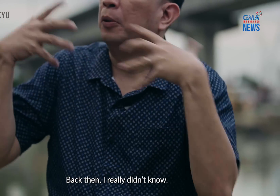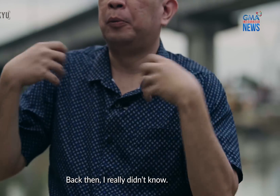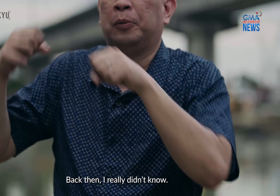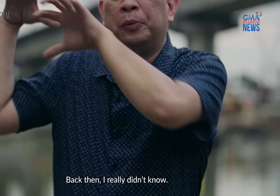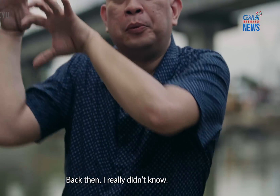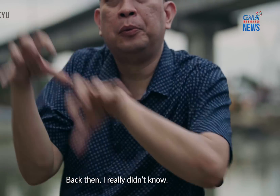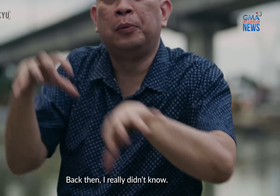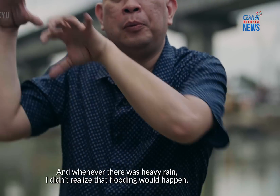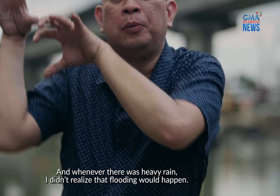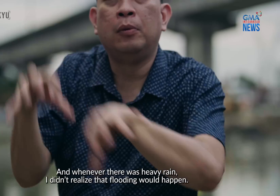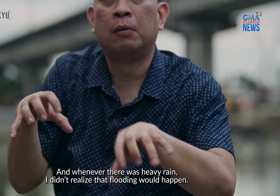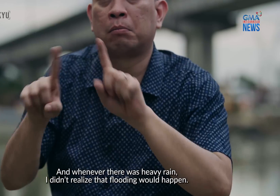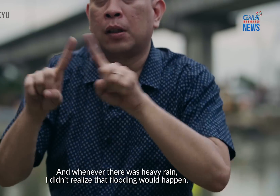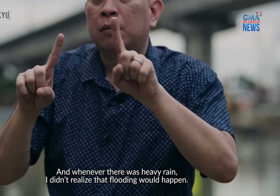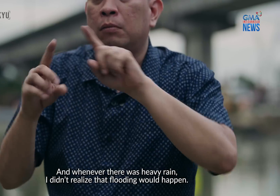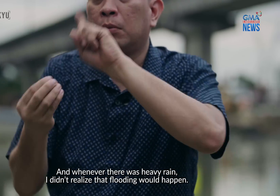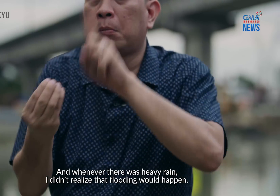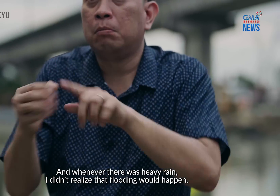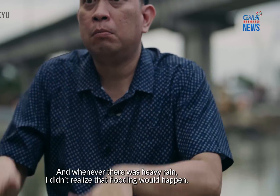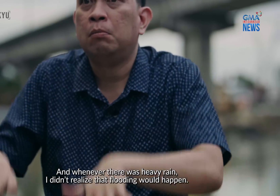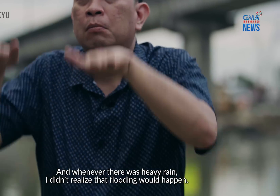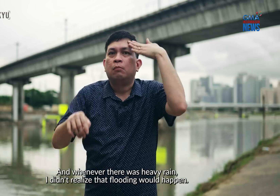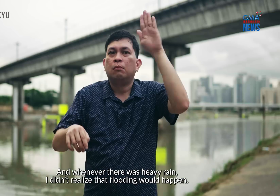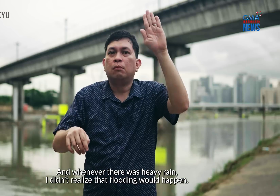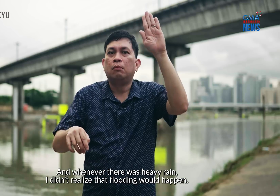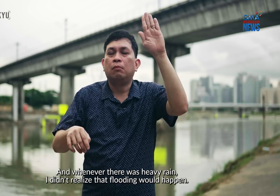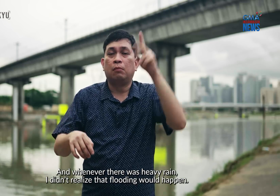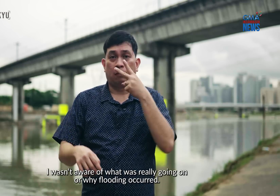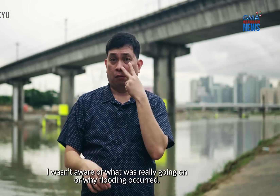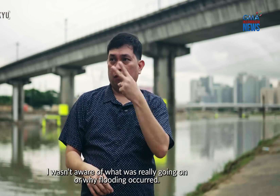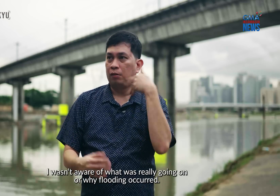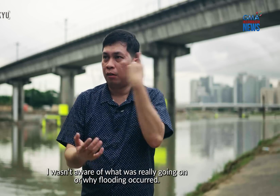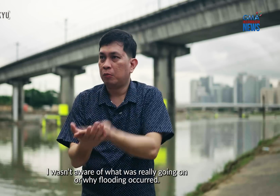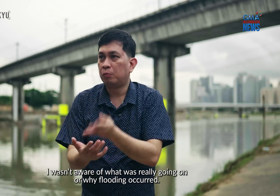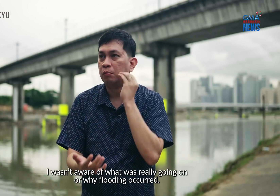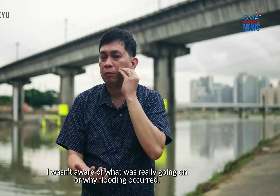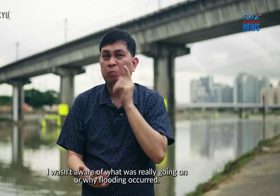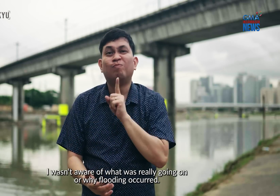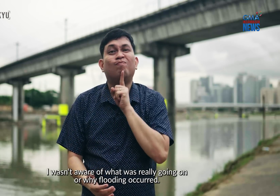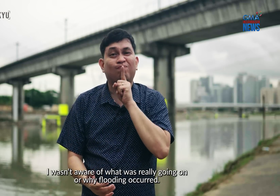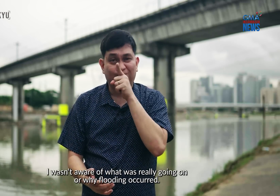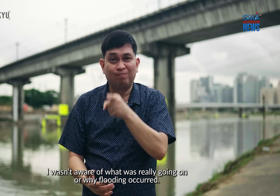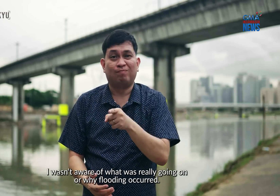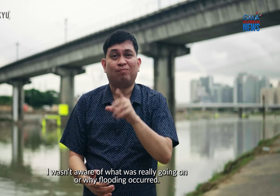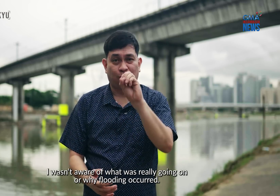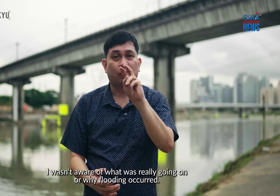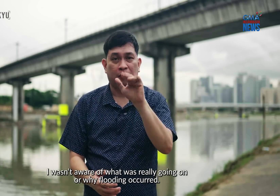Before, I didn’t really understand Ondoy. It was only after Ulysses that I started to understand it.